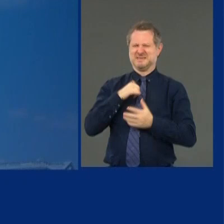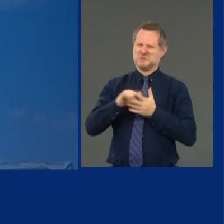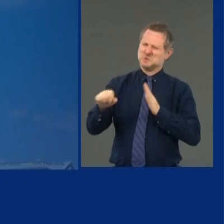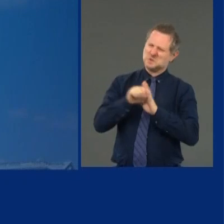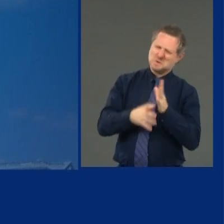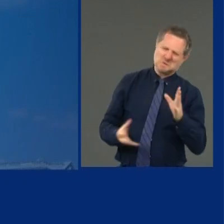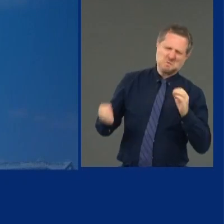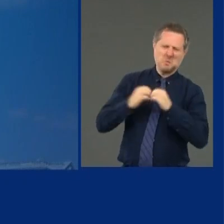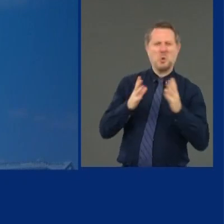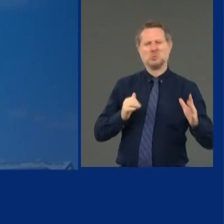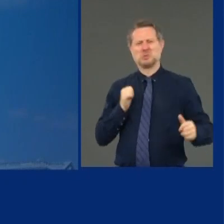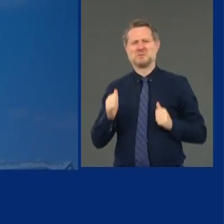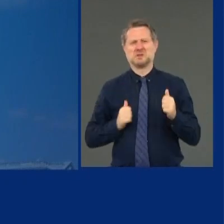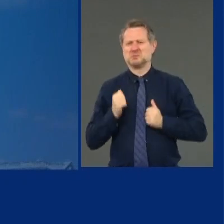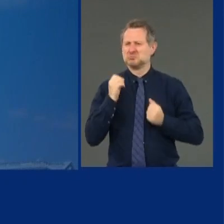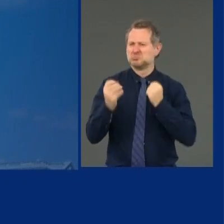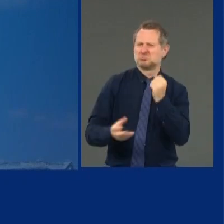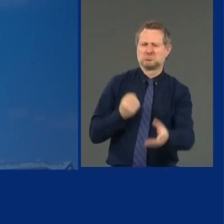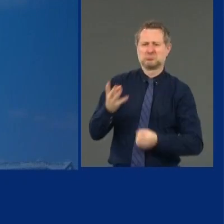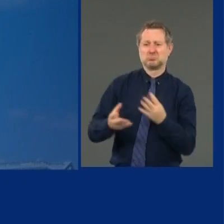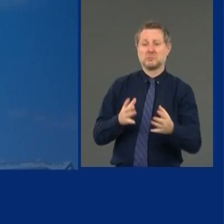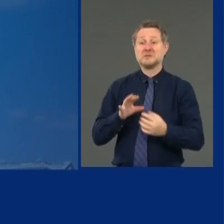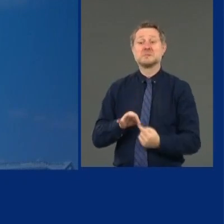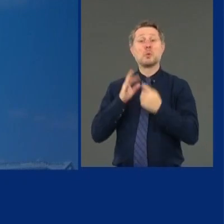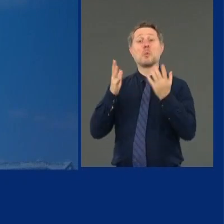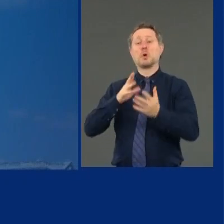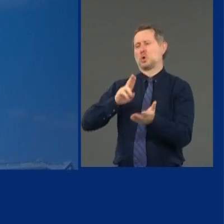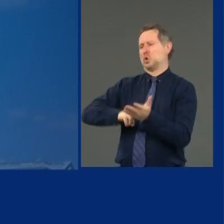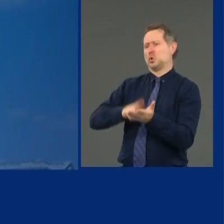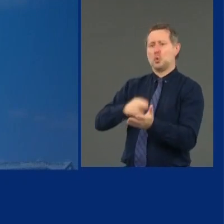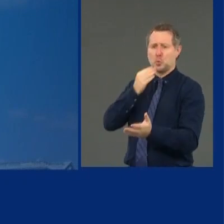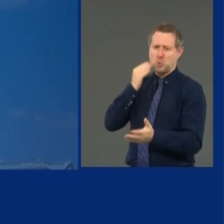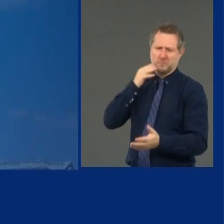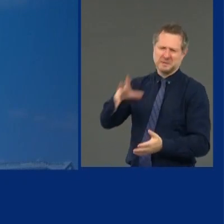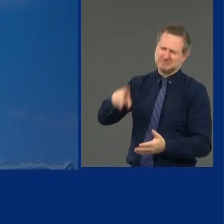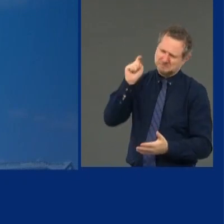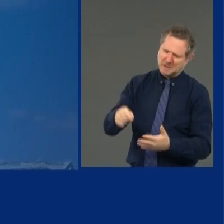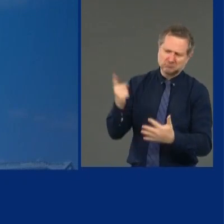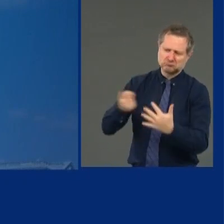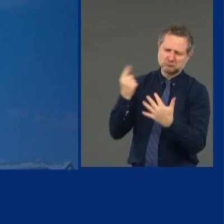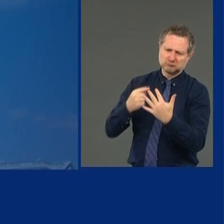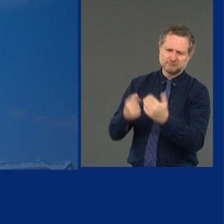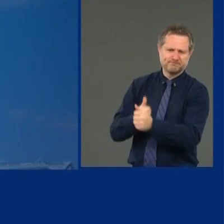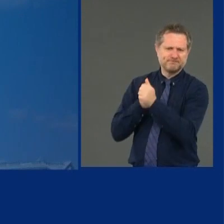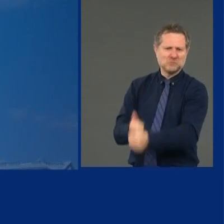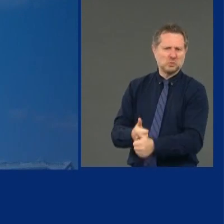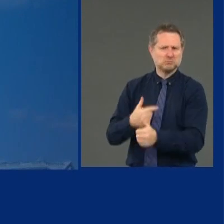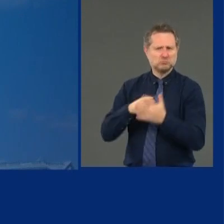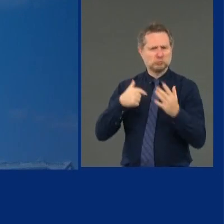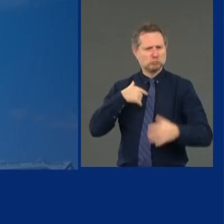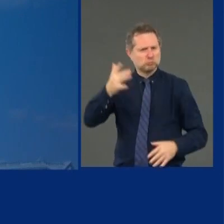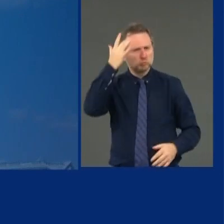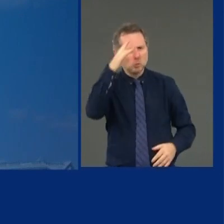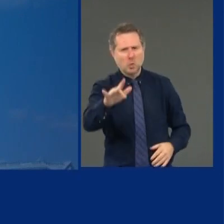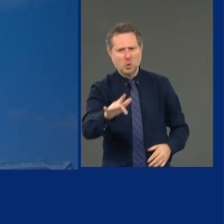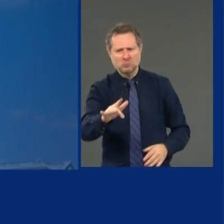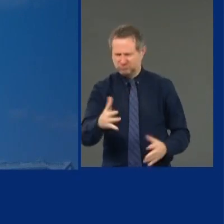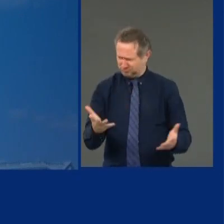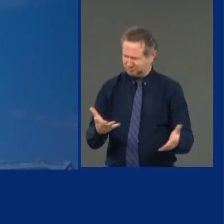ANY OTHER STATE. WE HAVE BEEN MORE AGGRESSIVE THAN ANY STATE AND NURSING HOME